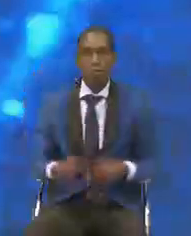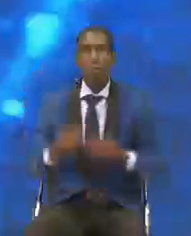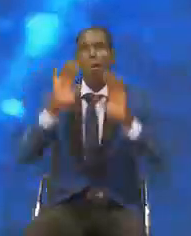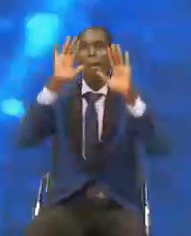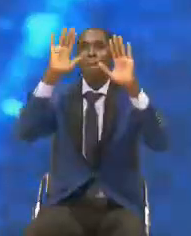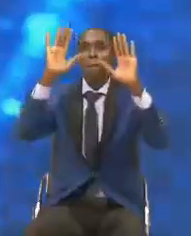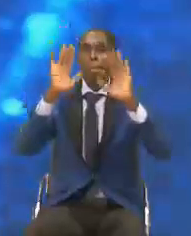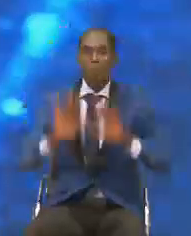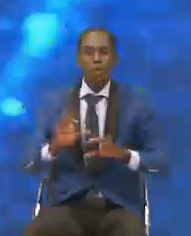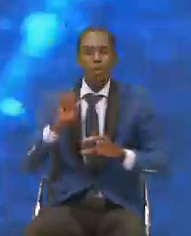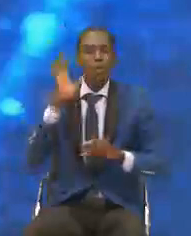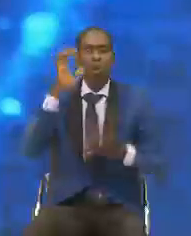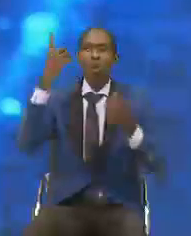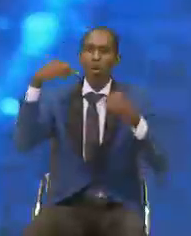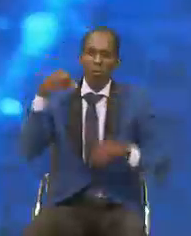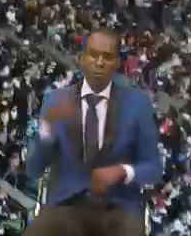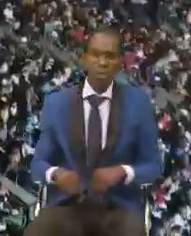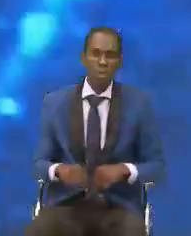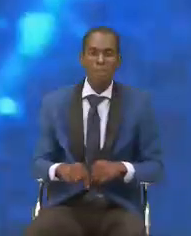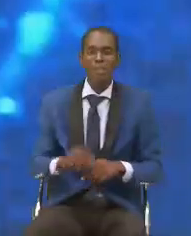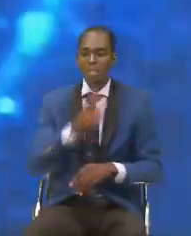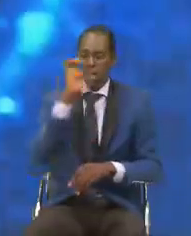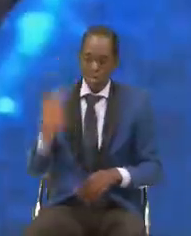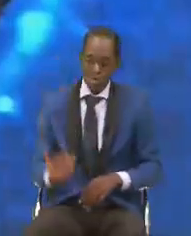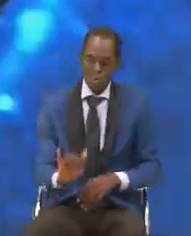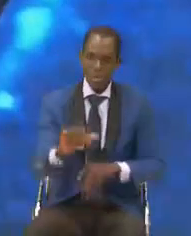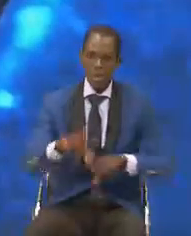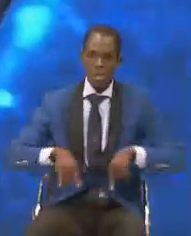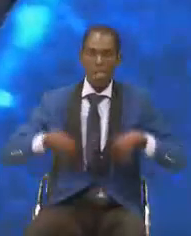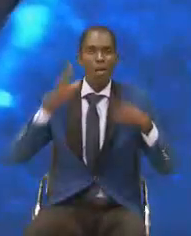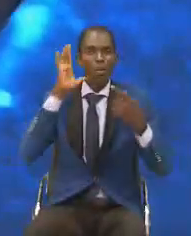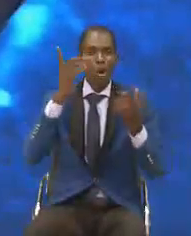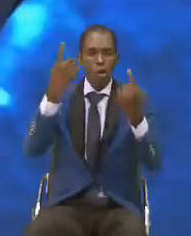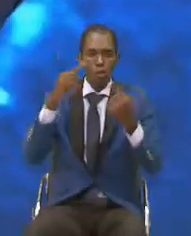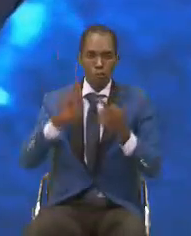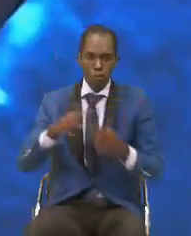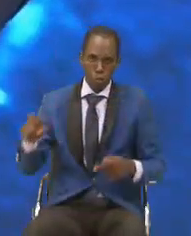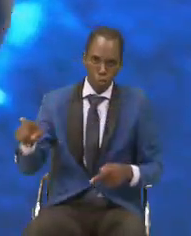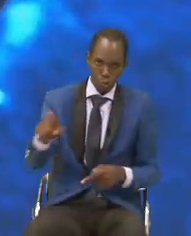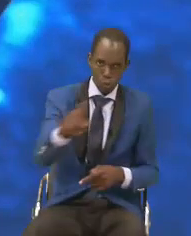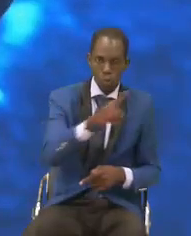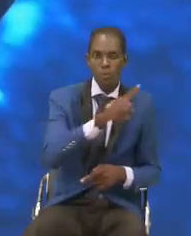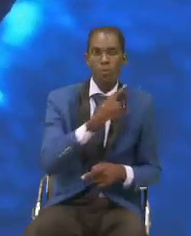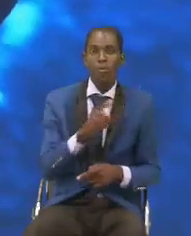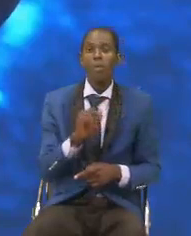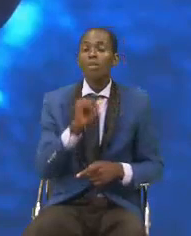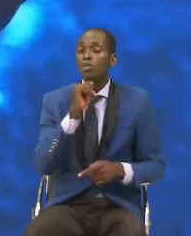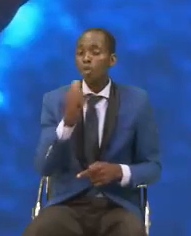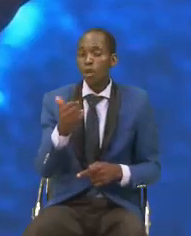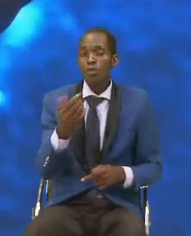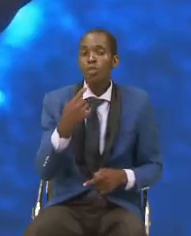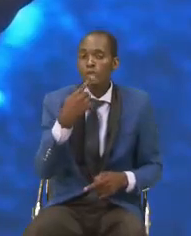showers will come down miracles will come down eternal life will come to you